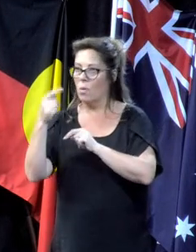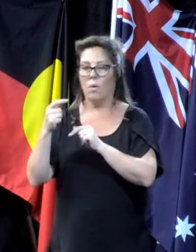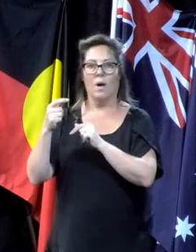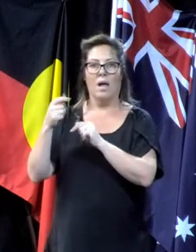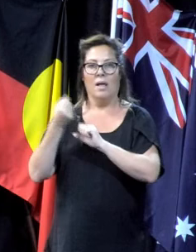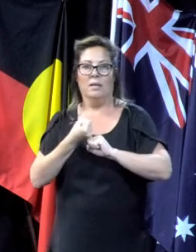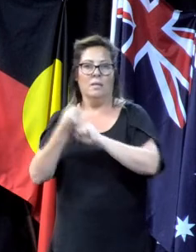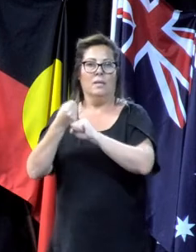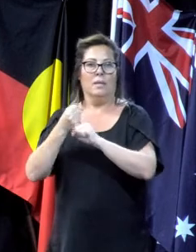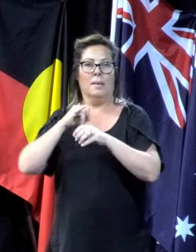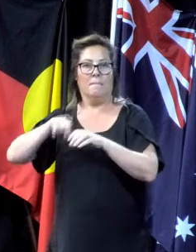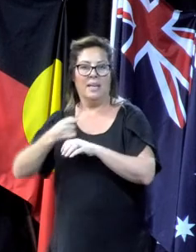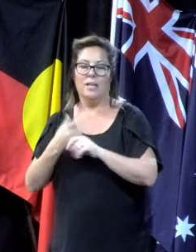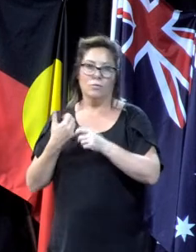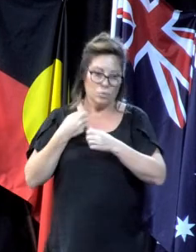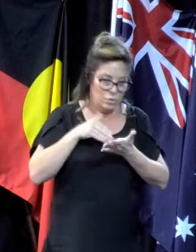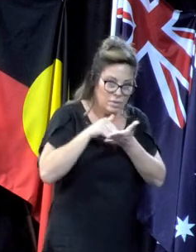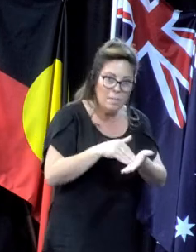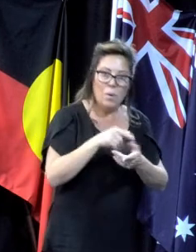toileting and feeding needs of our students with disability.